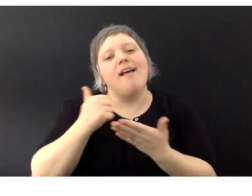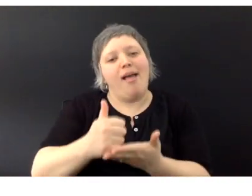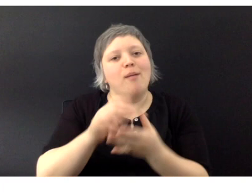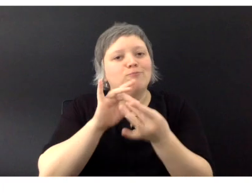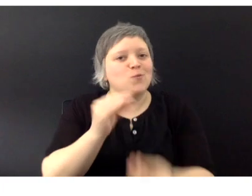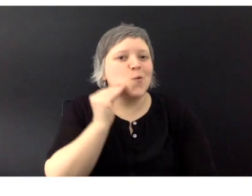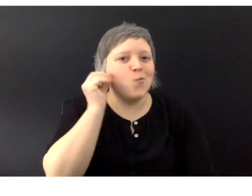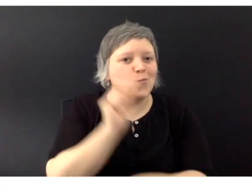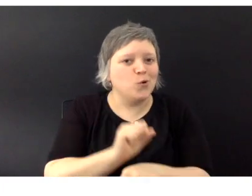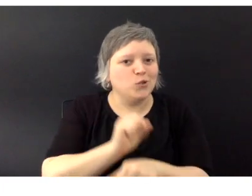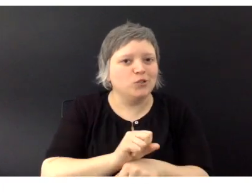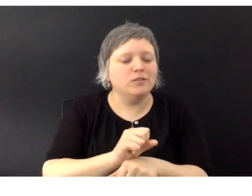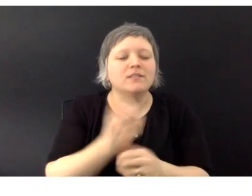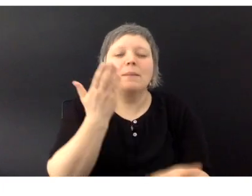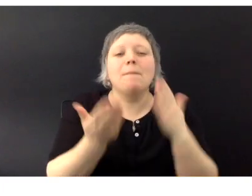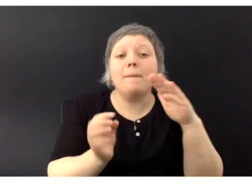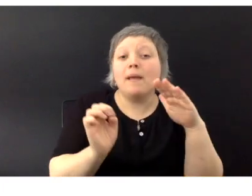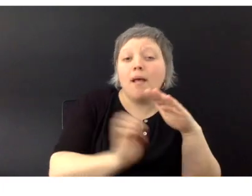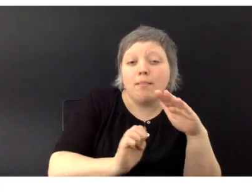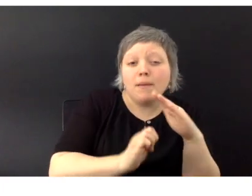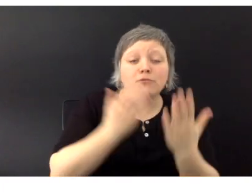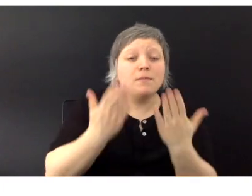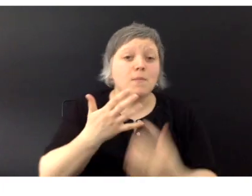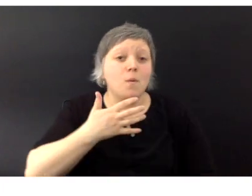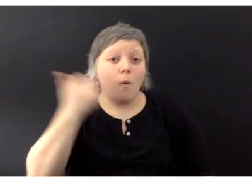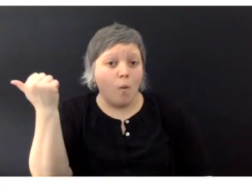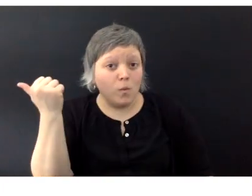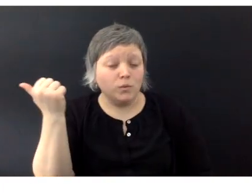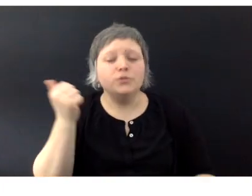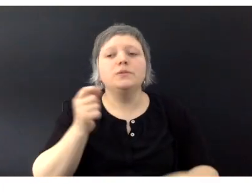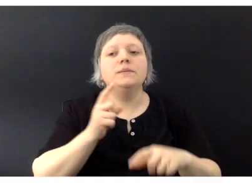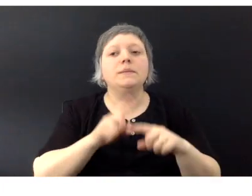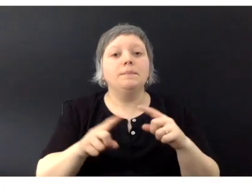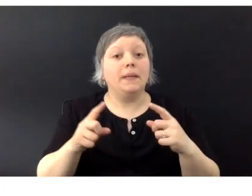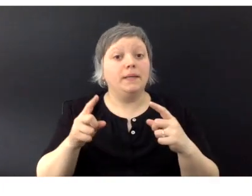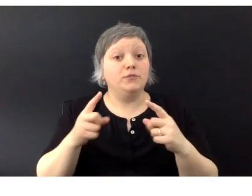to talk about is homework help. If your child is in elementary school or older, depending on their